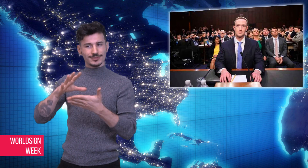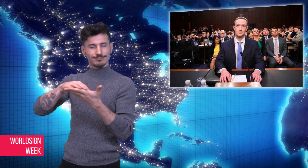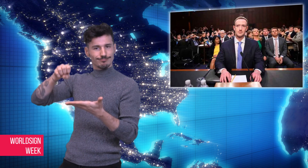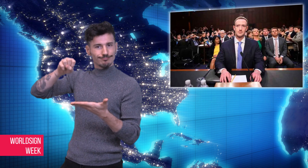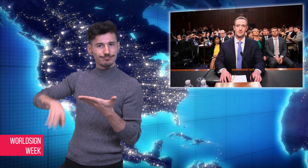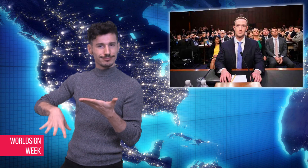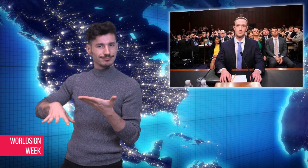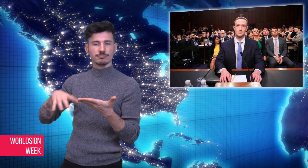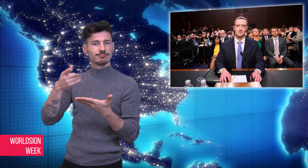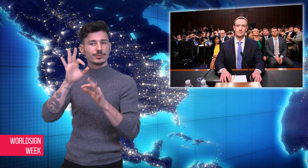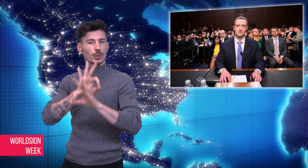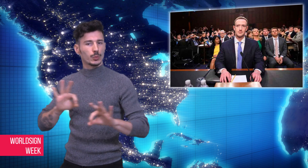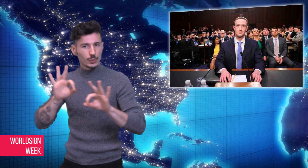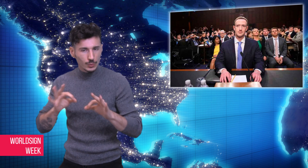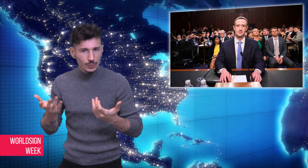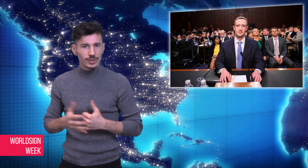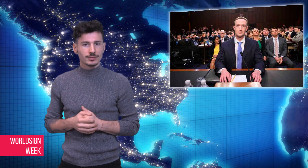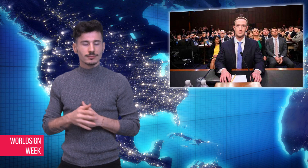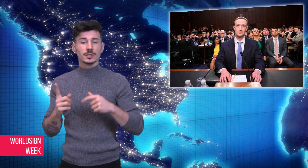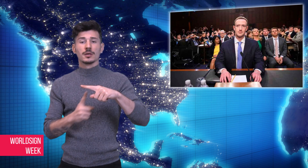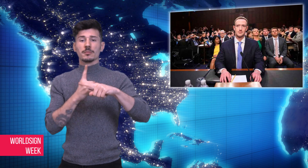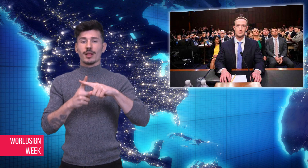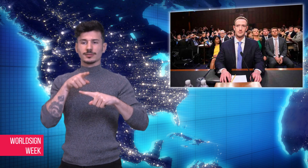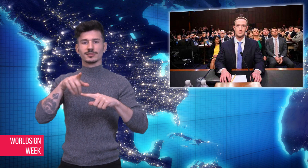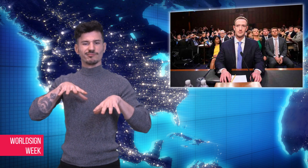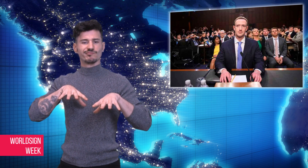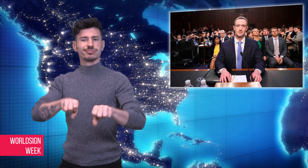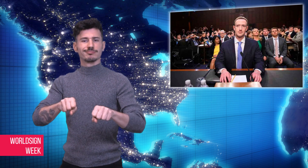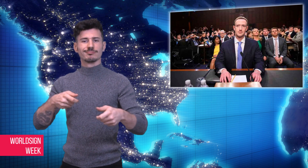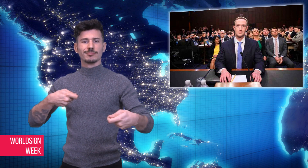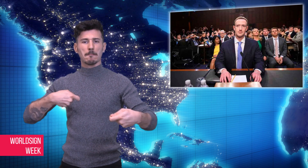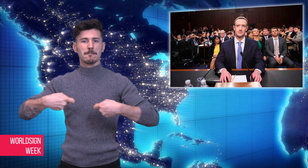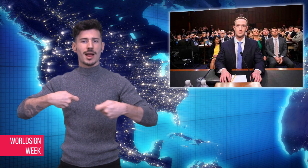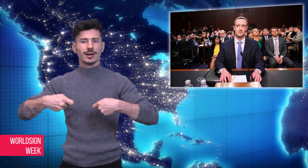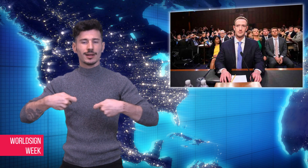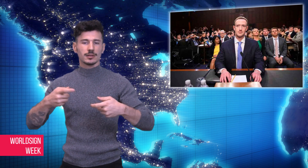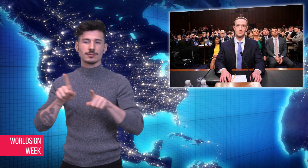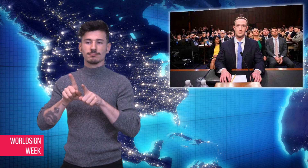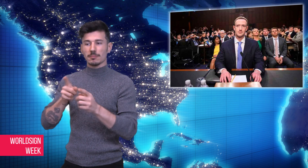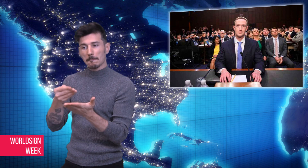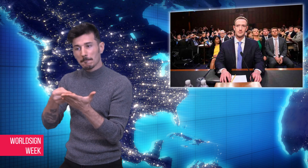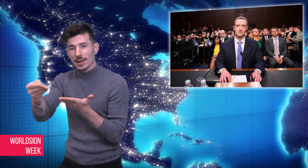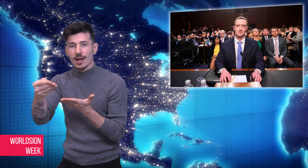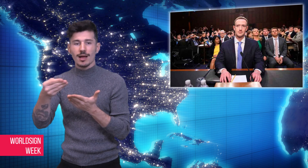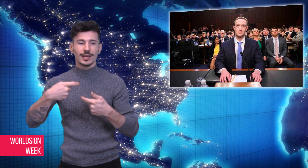scandals, not cracking down on political ads that